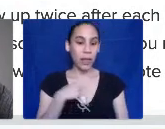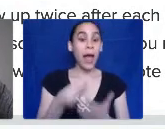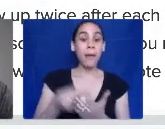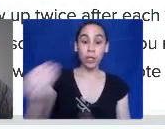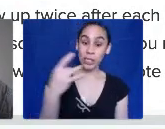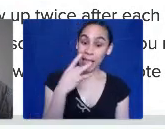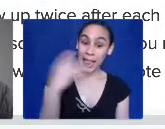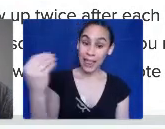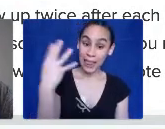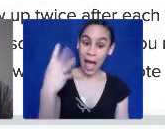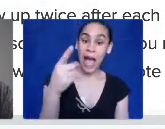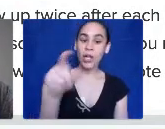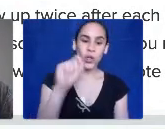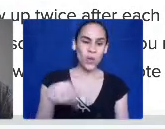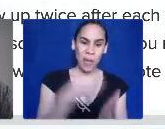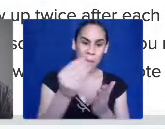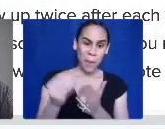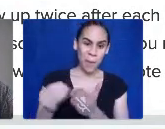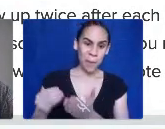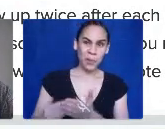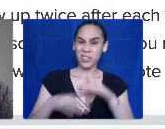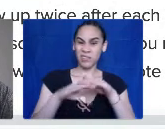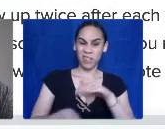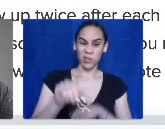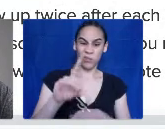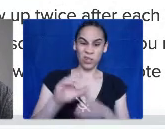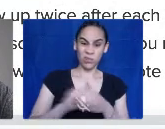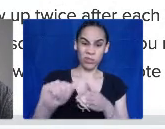you can purchase this all the lists usually less than 150 bucks for all three things a good light